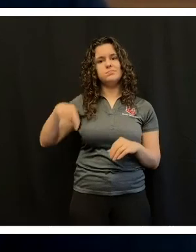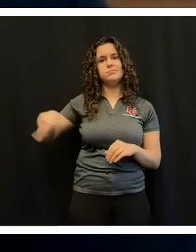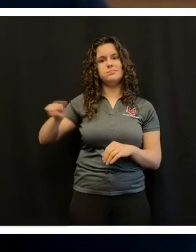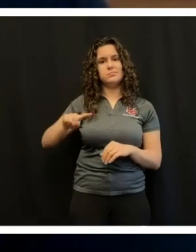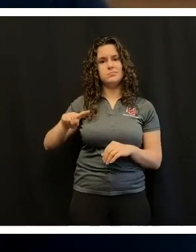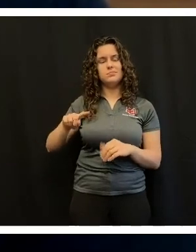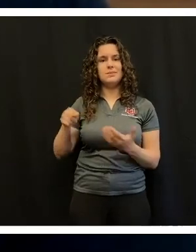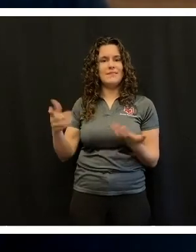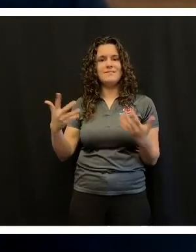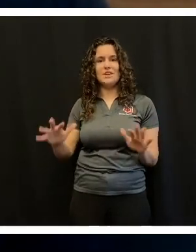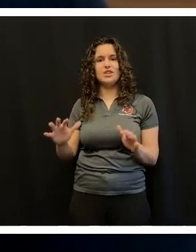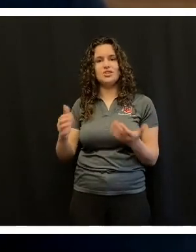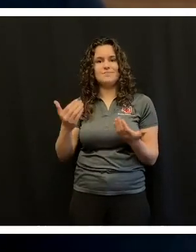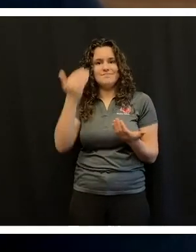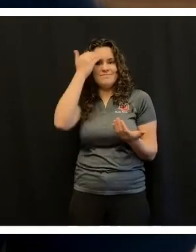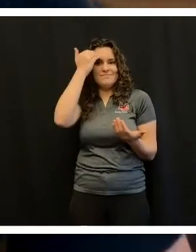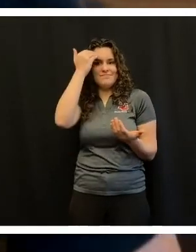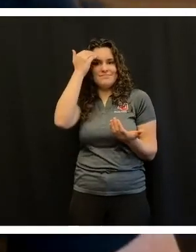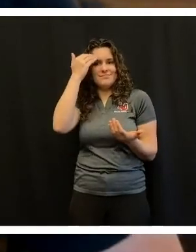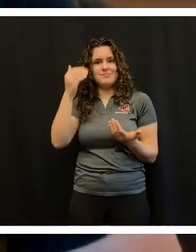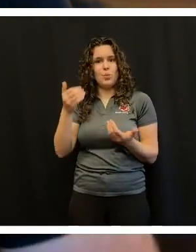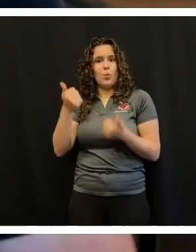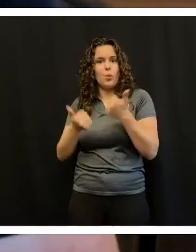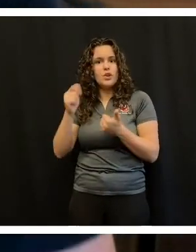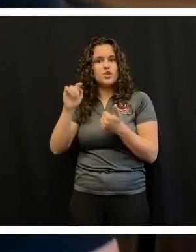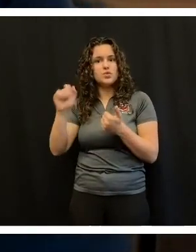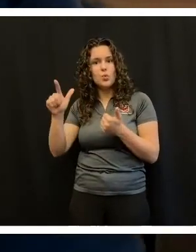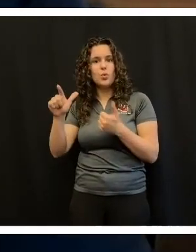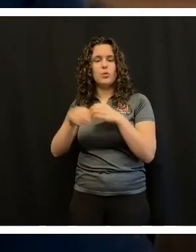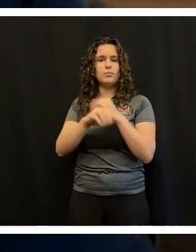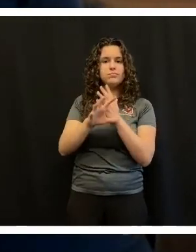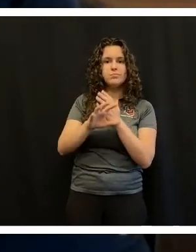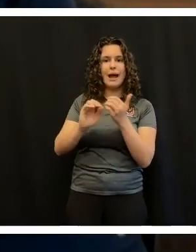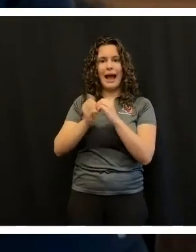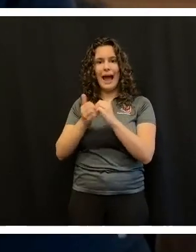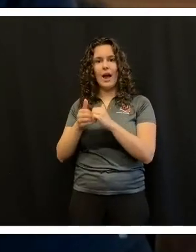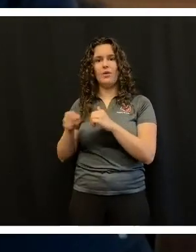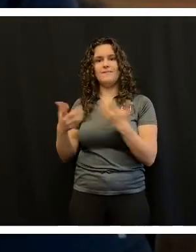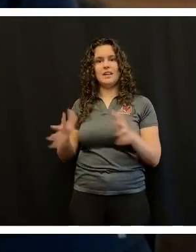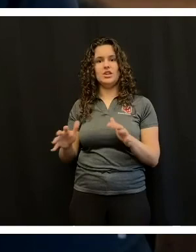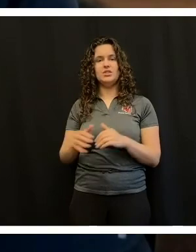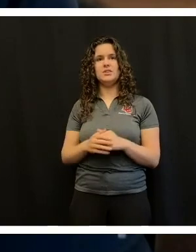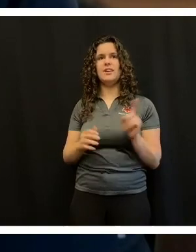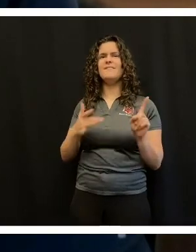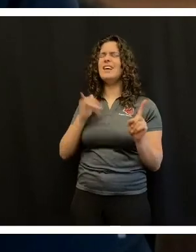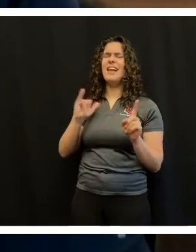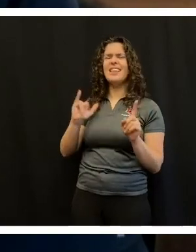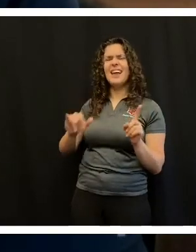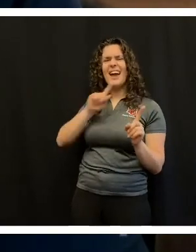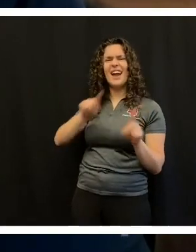to be able to get to the tools, to be able to get to the online platform. I feel like I botched the answer to that question other than to say No, you are not.